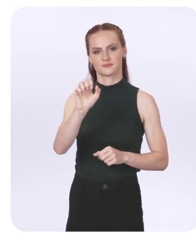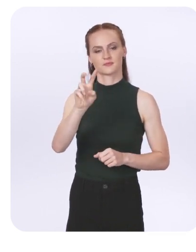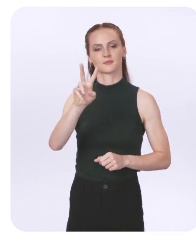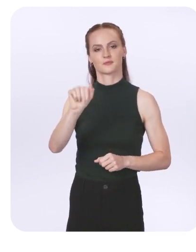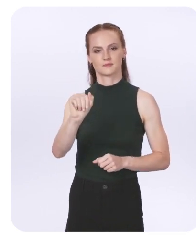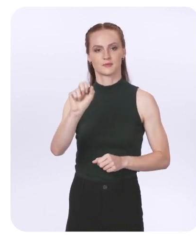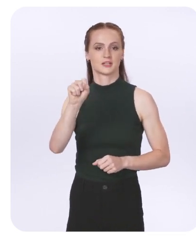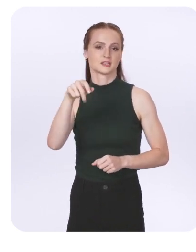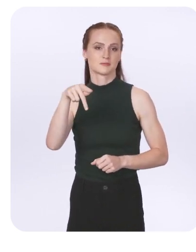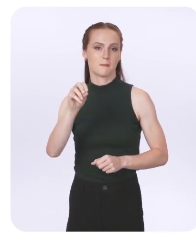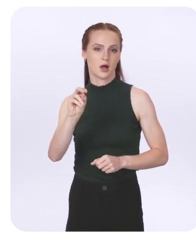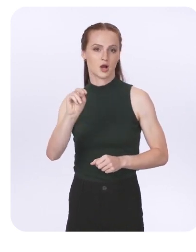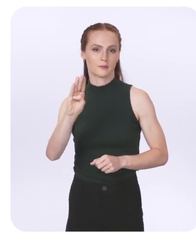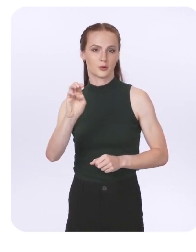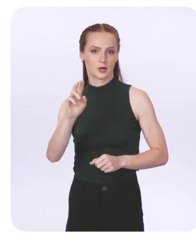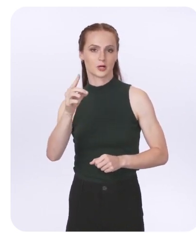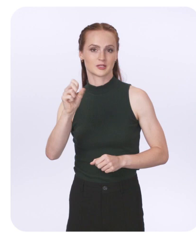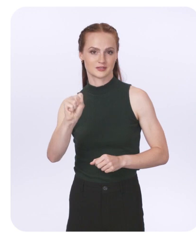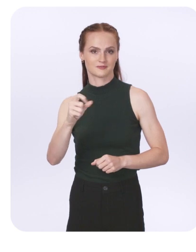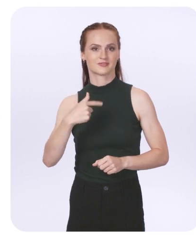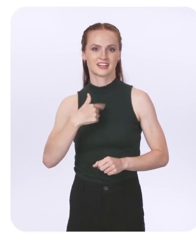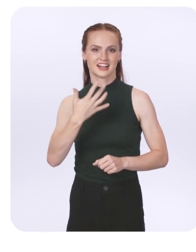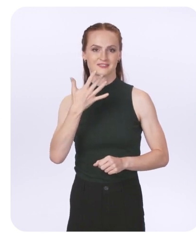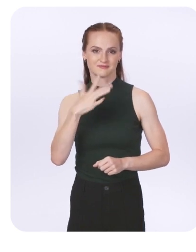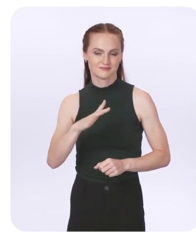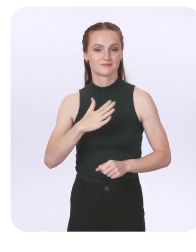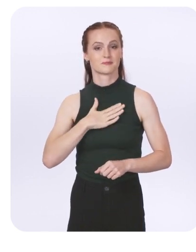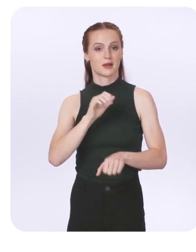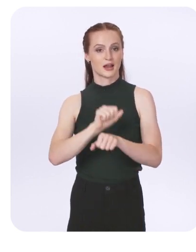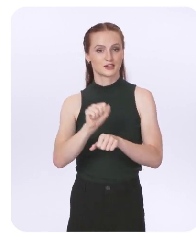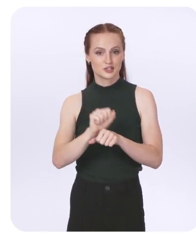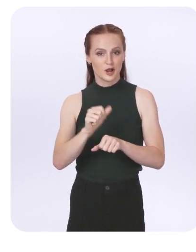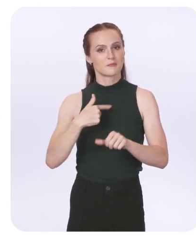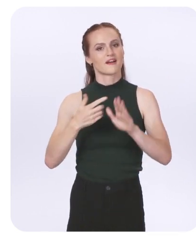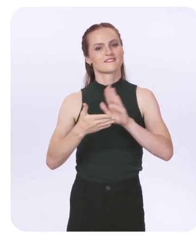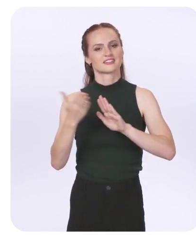My focus today is how important your Store key art is for monetization.